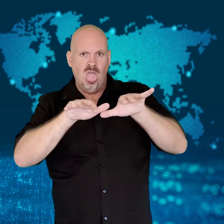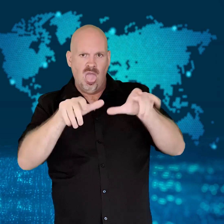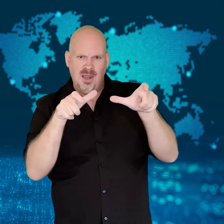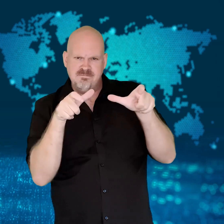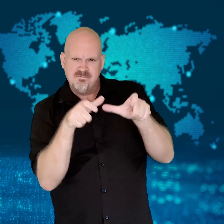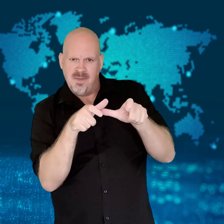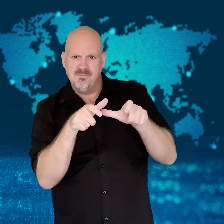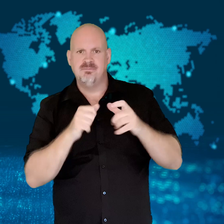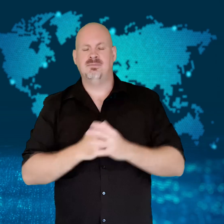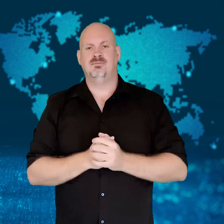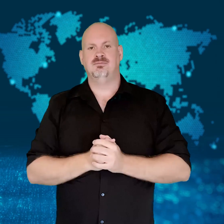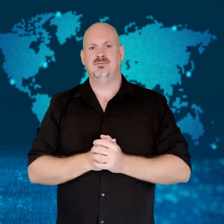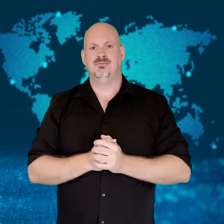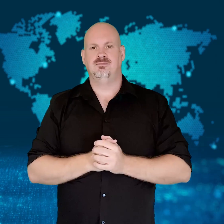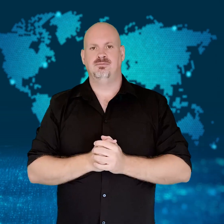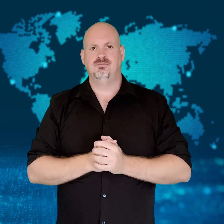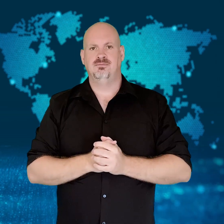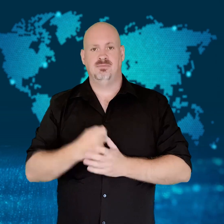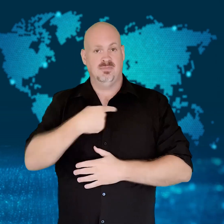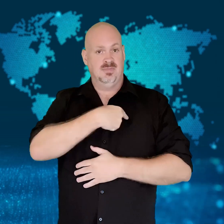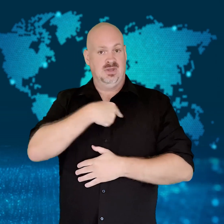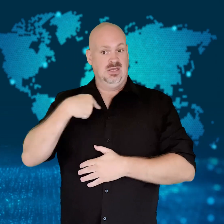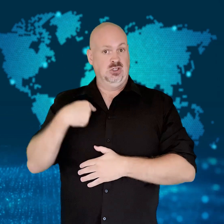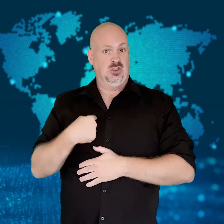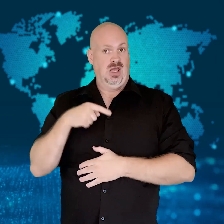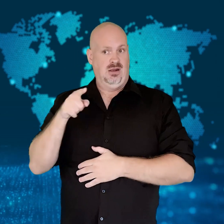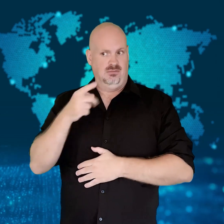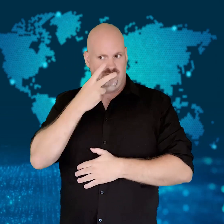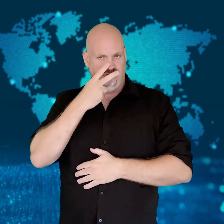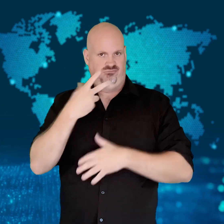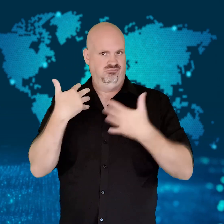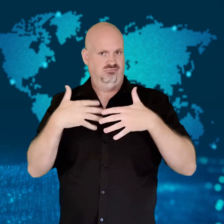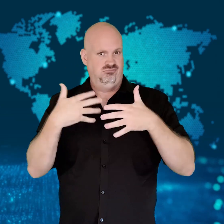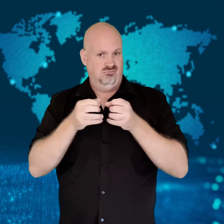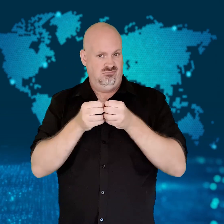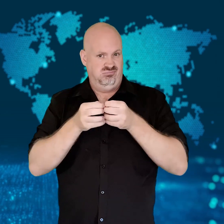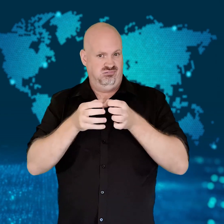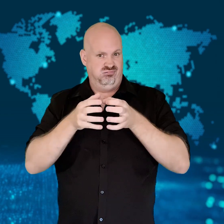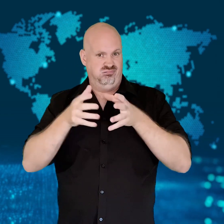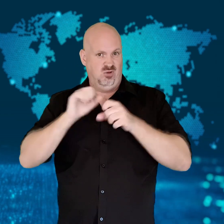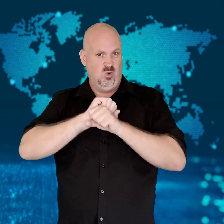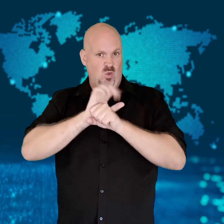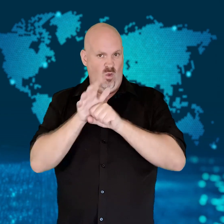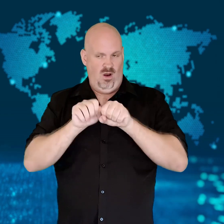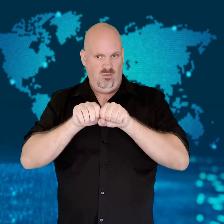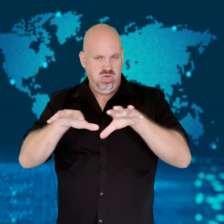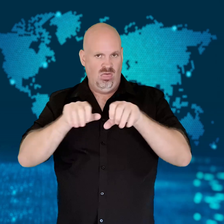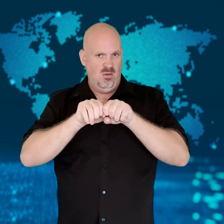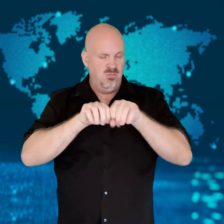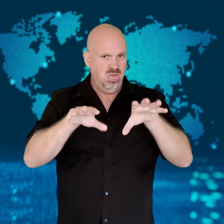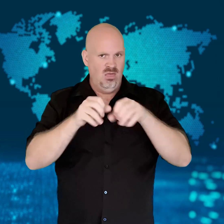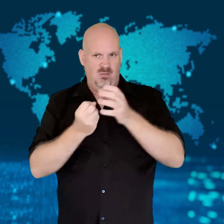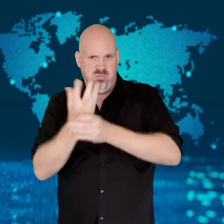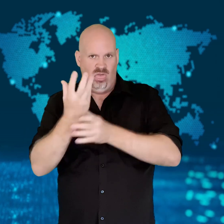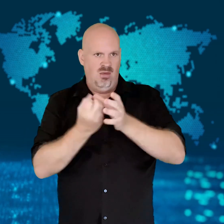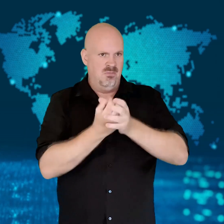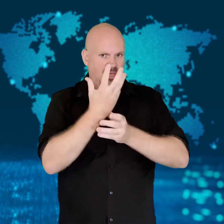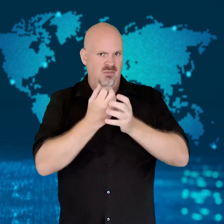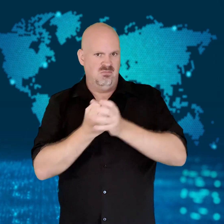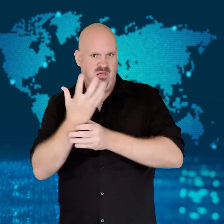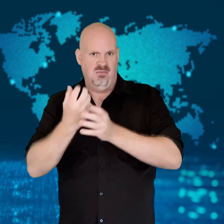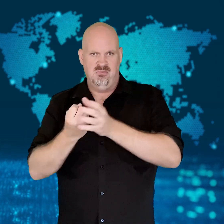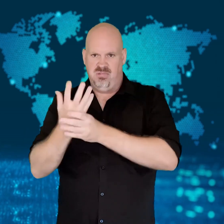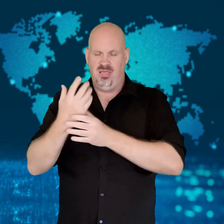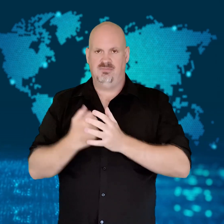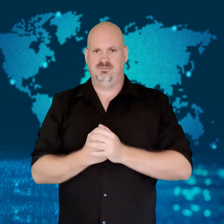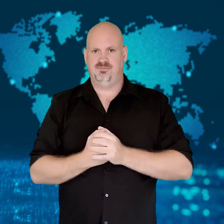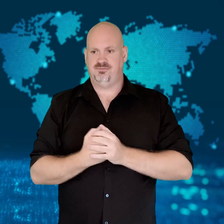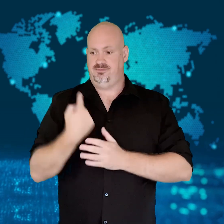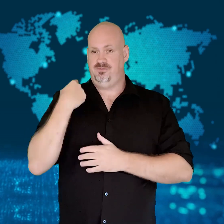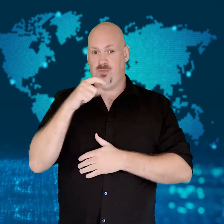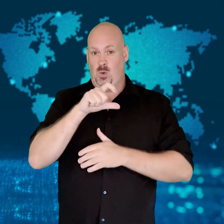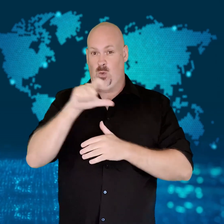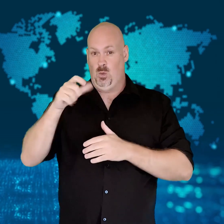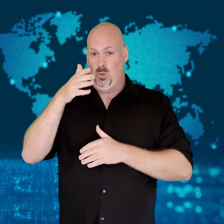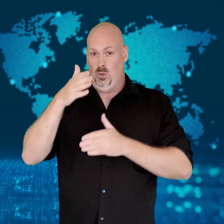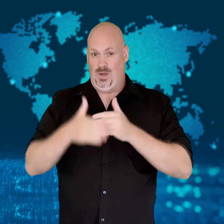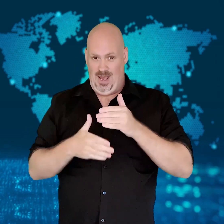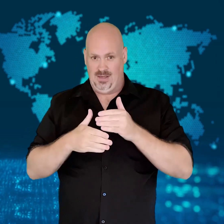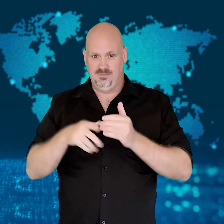China has seen a hugeincrease in COVID-19 outbreaks.